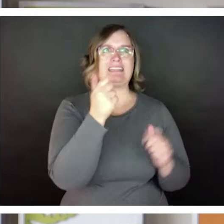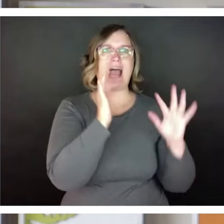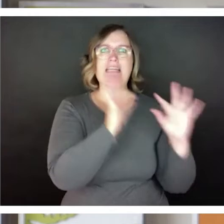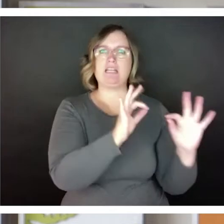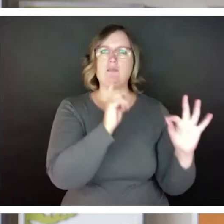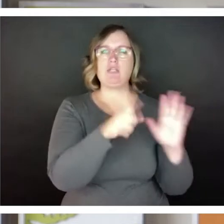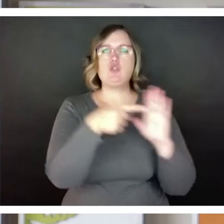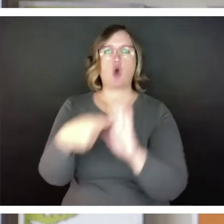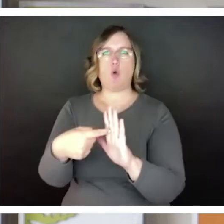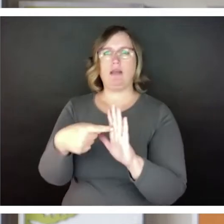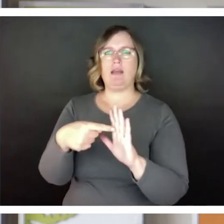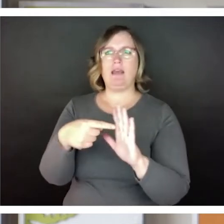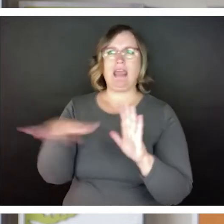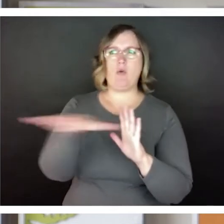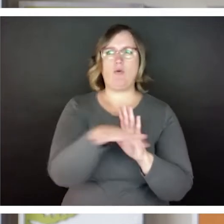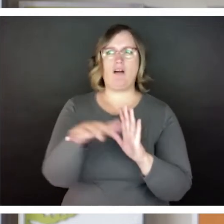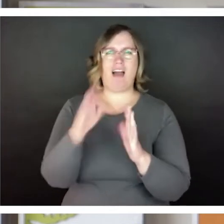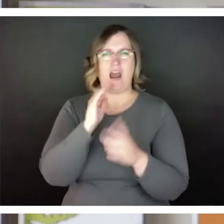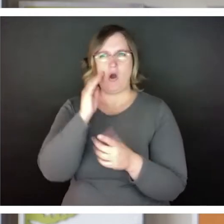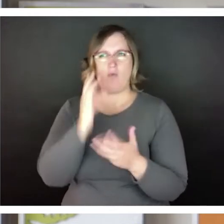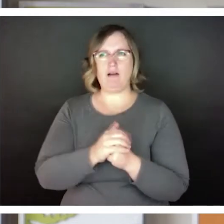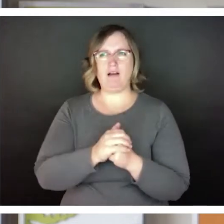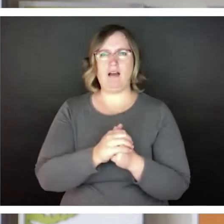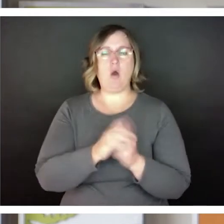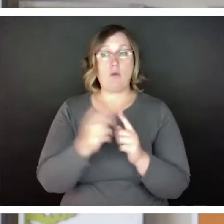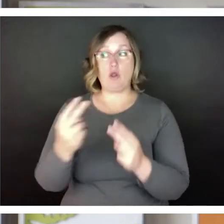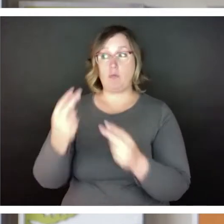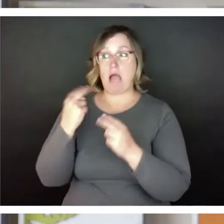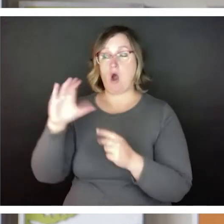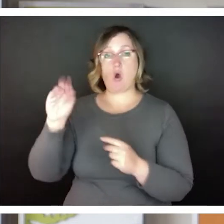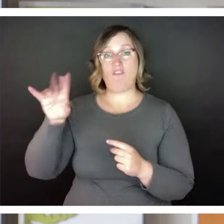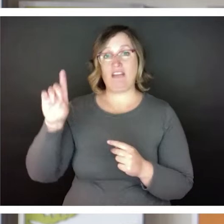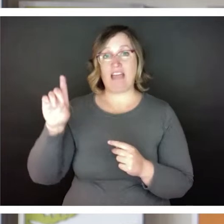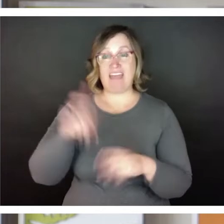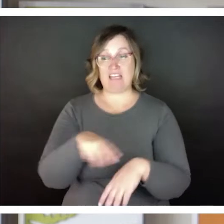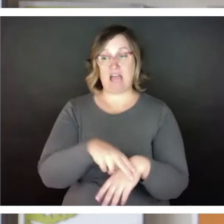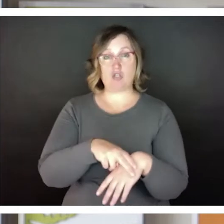that we call home? When all of us look back on COVID and the national call for social justice,